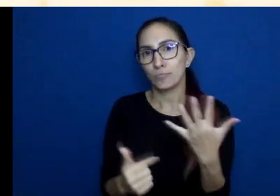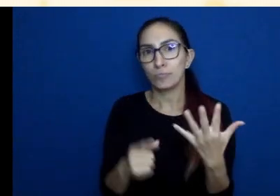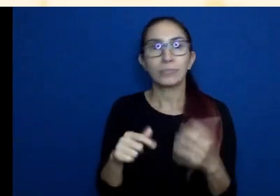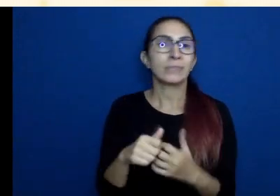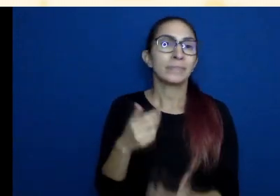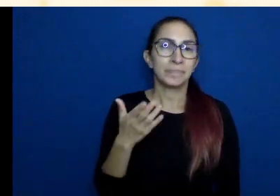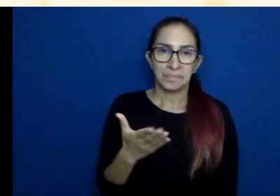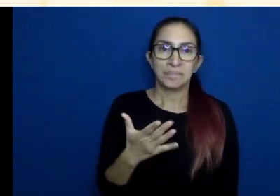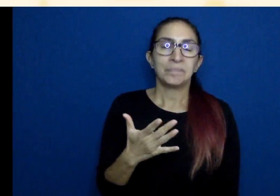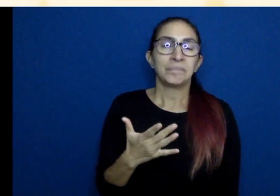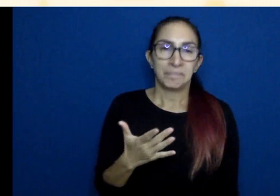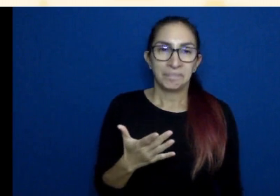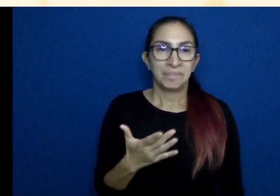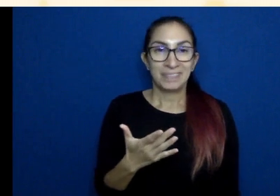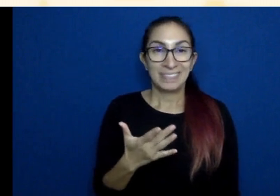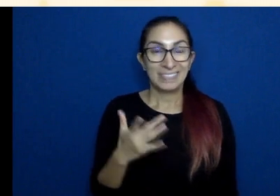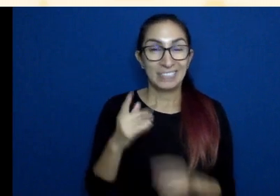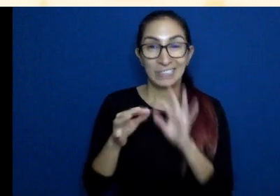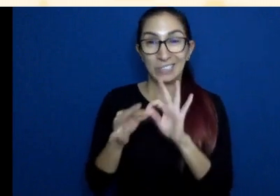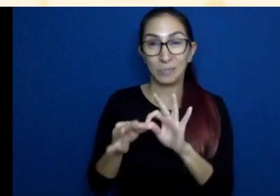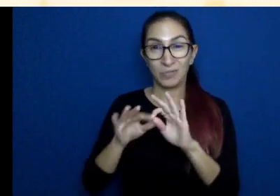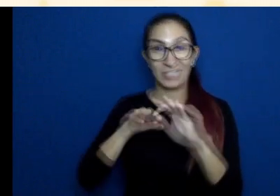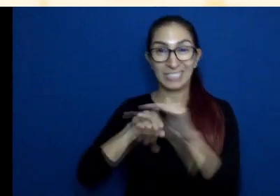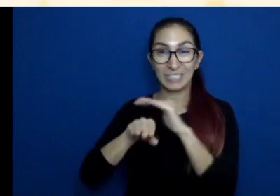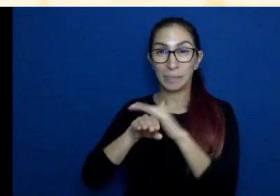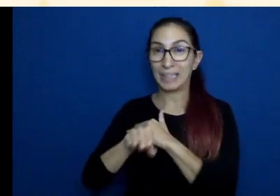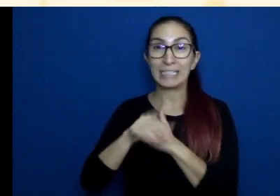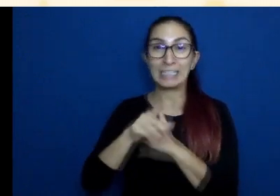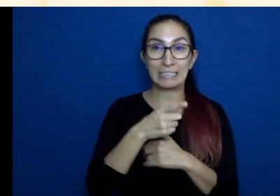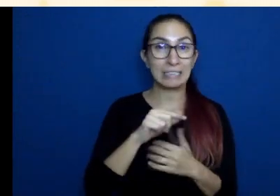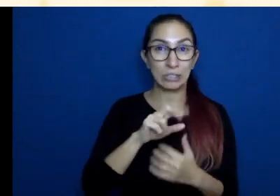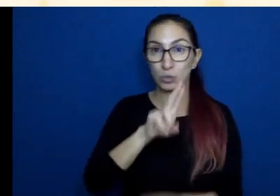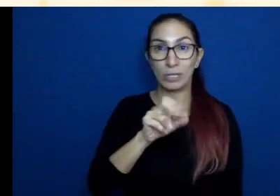We've seen these all before. They're really dark UX patterns as opposed to, I suppose,